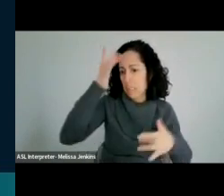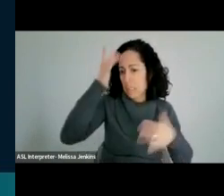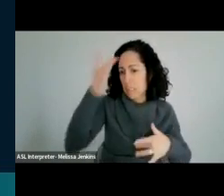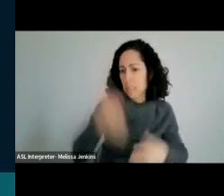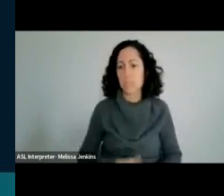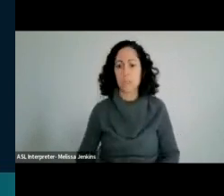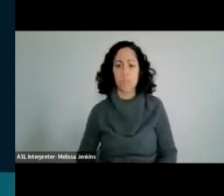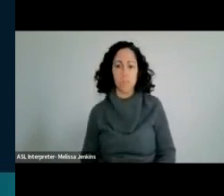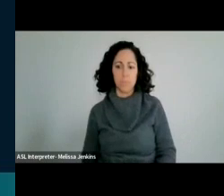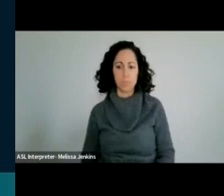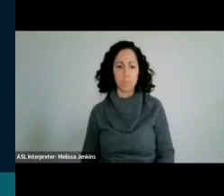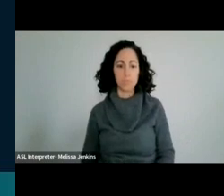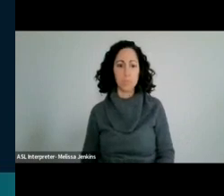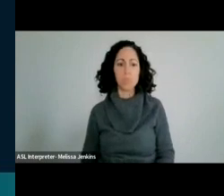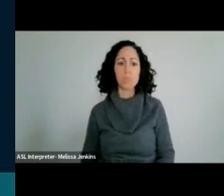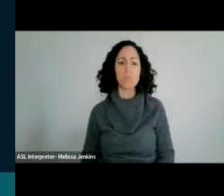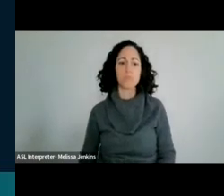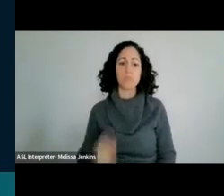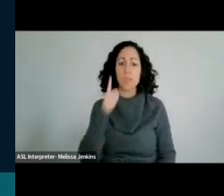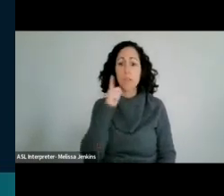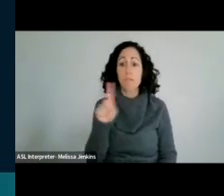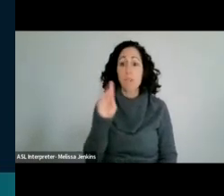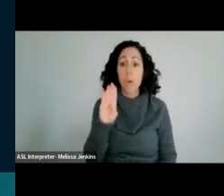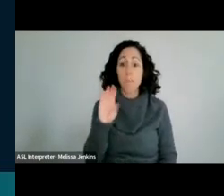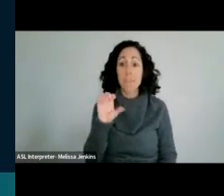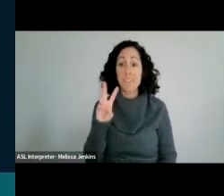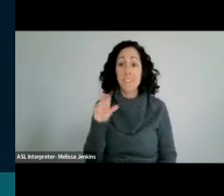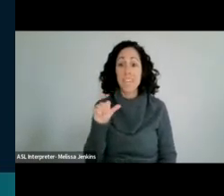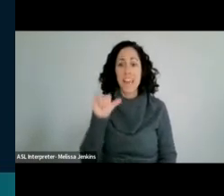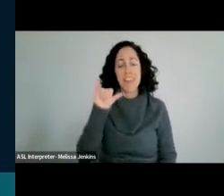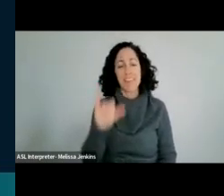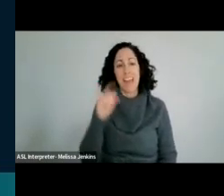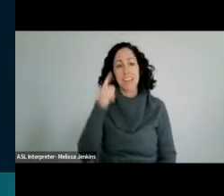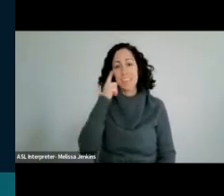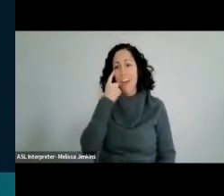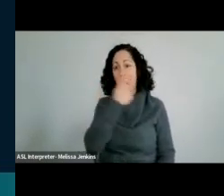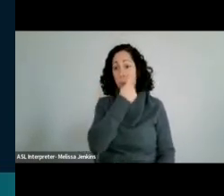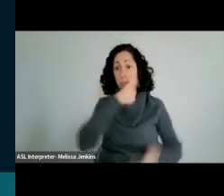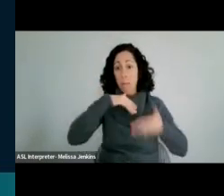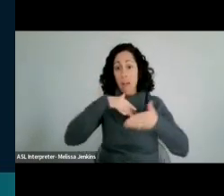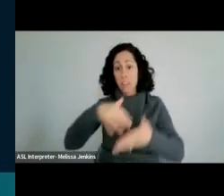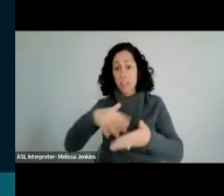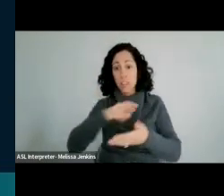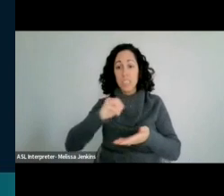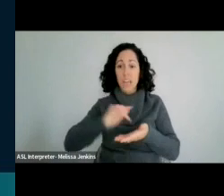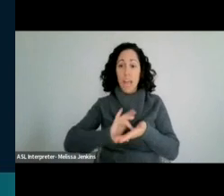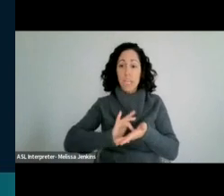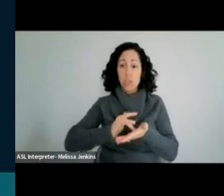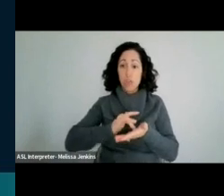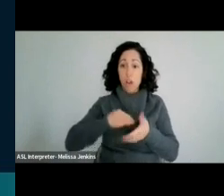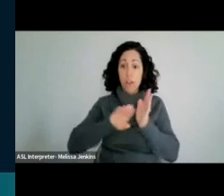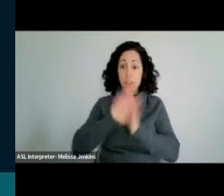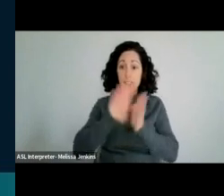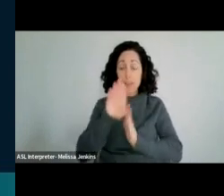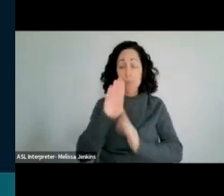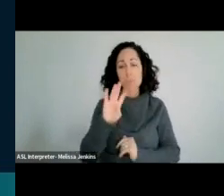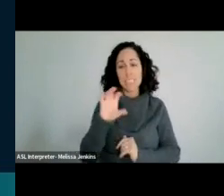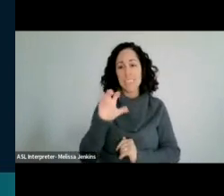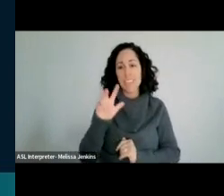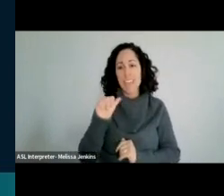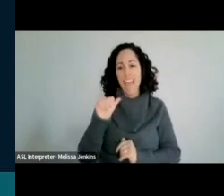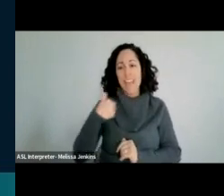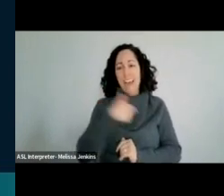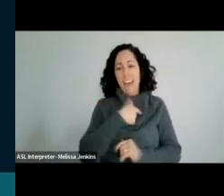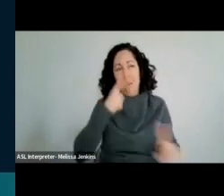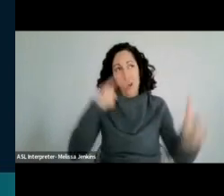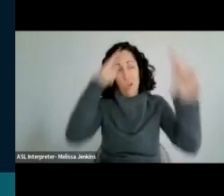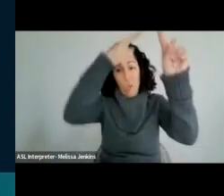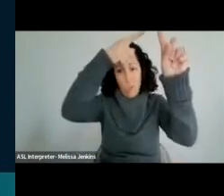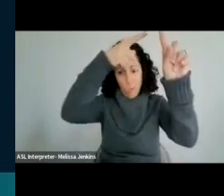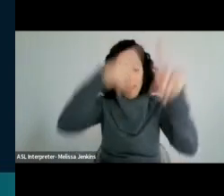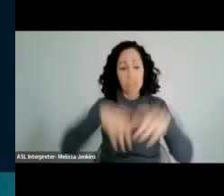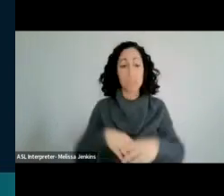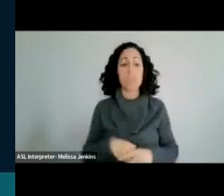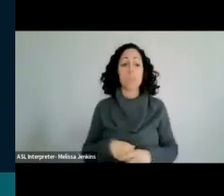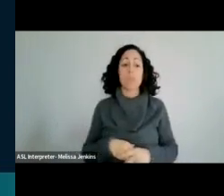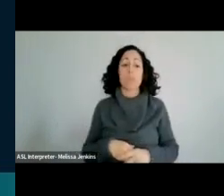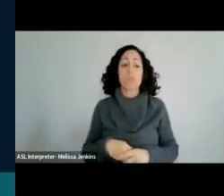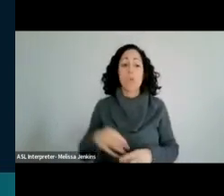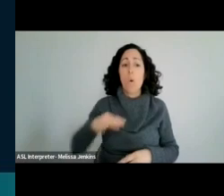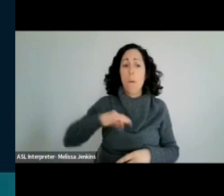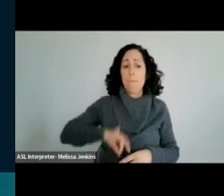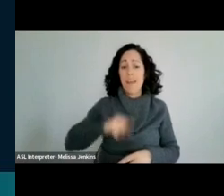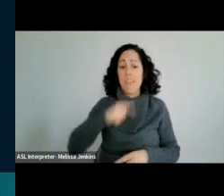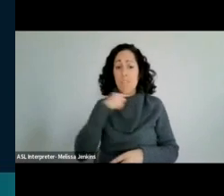As BCVA is the gold standard in ophthalmology drug development, a positive benefit/risk readout on BCVA will support